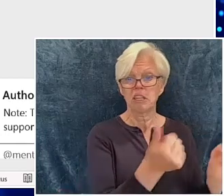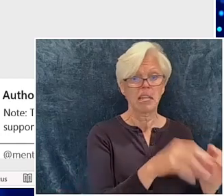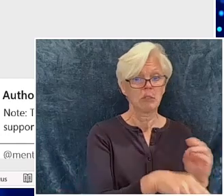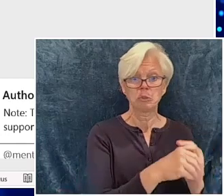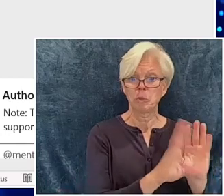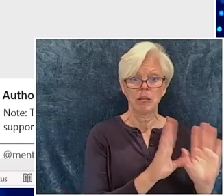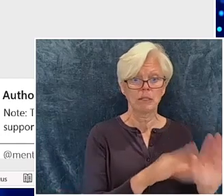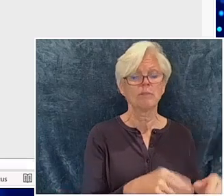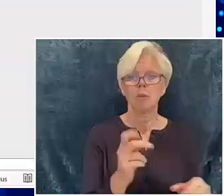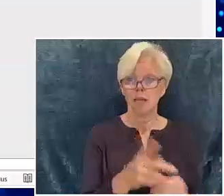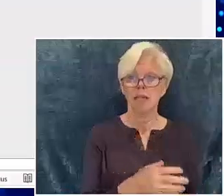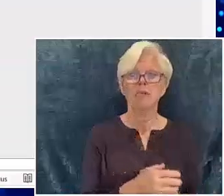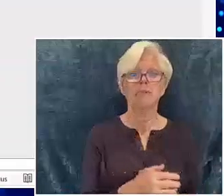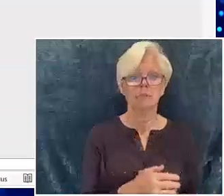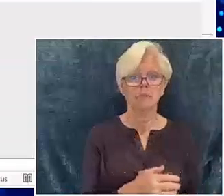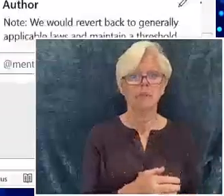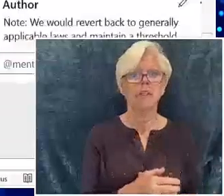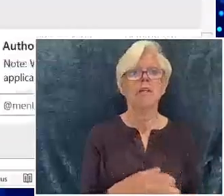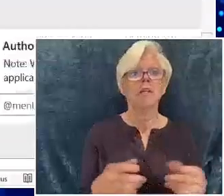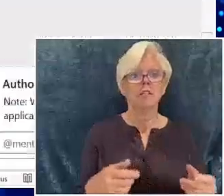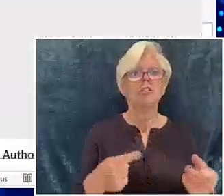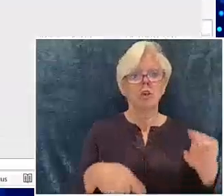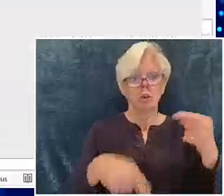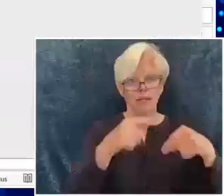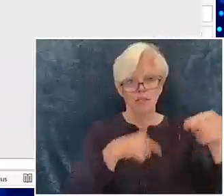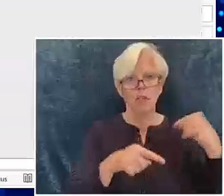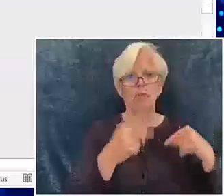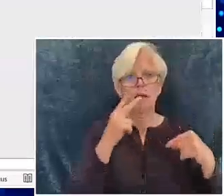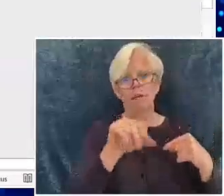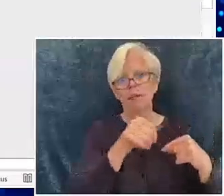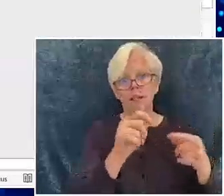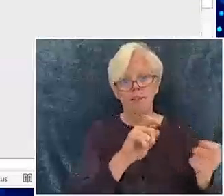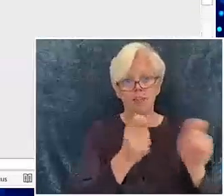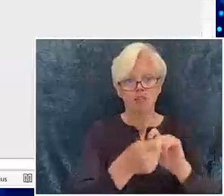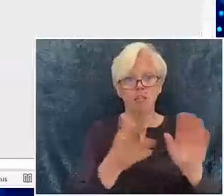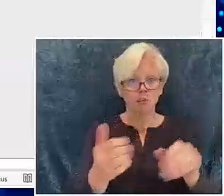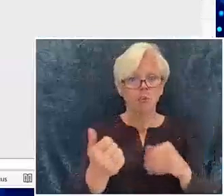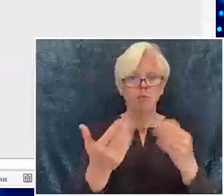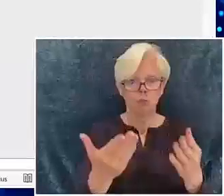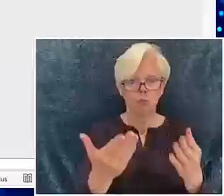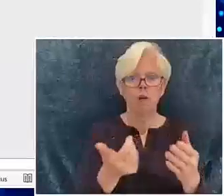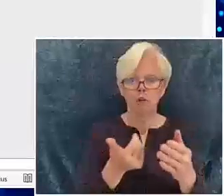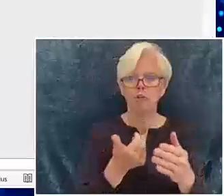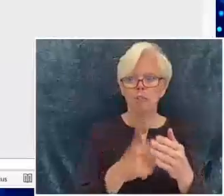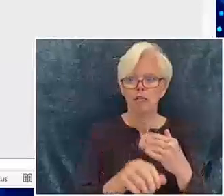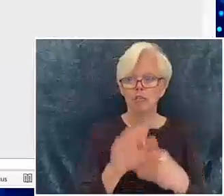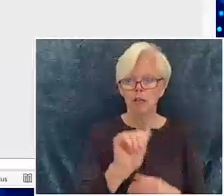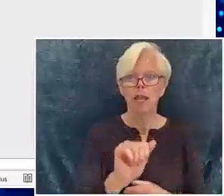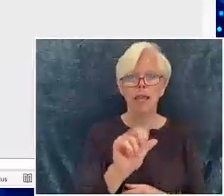So. Alright. So let's just go back and look at some of the other changes we proposed under (a)(3) as part of this compromise as